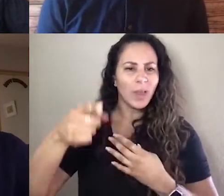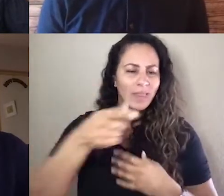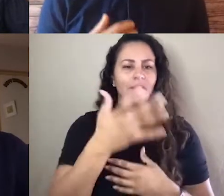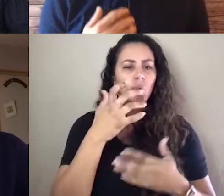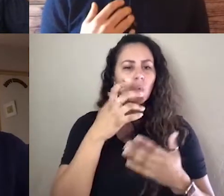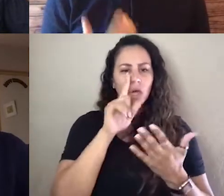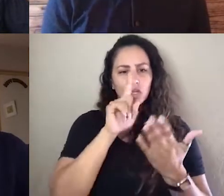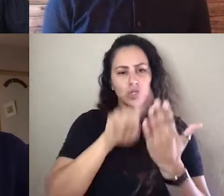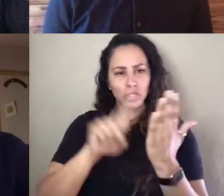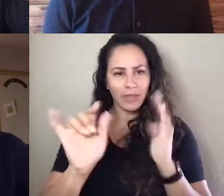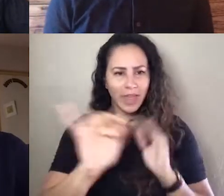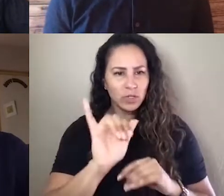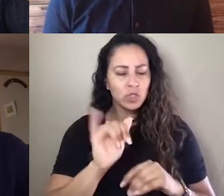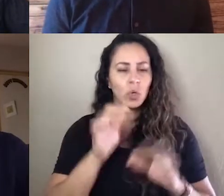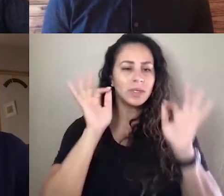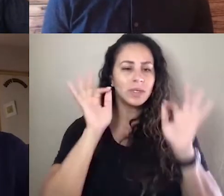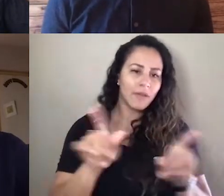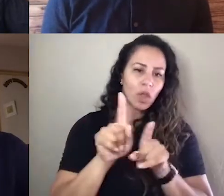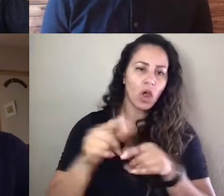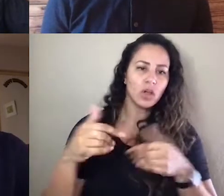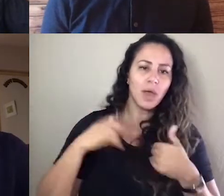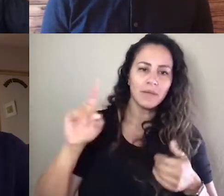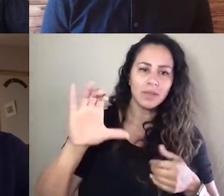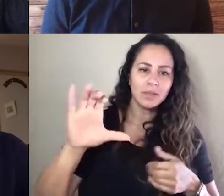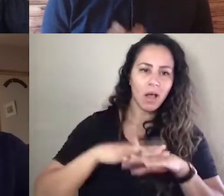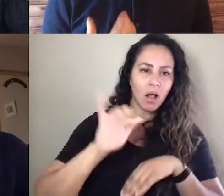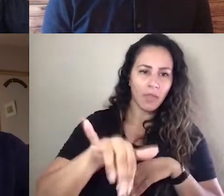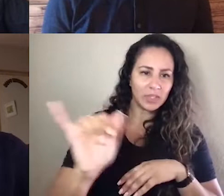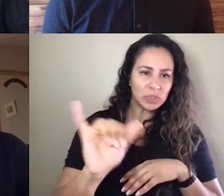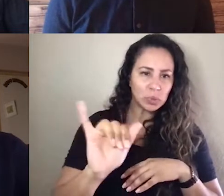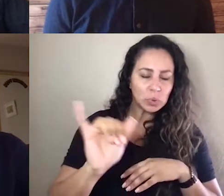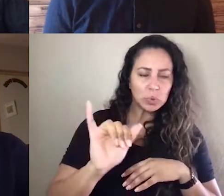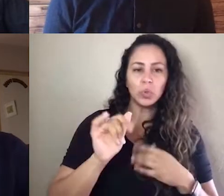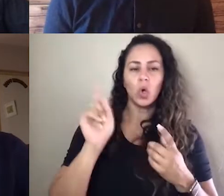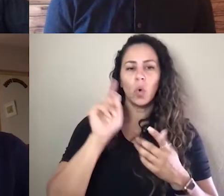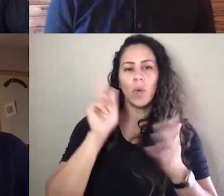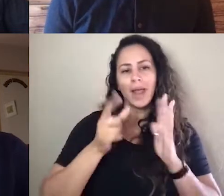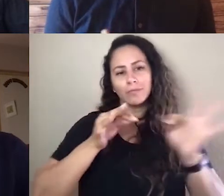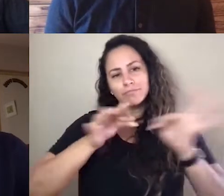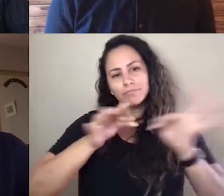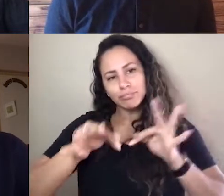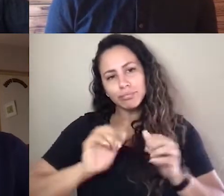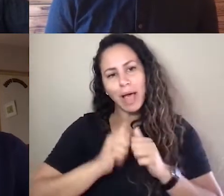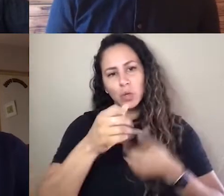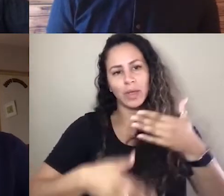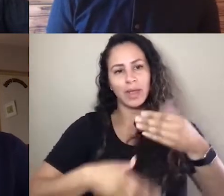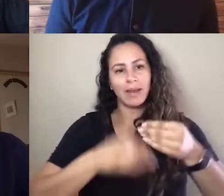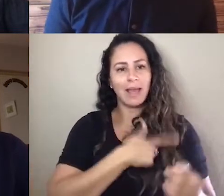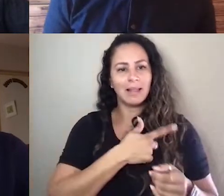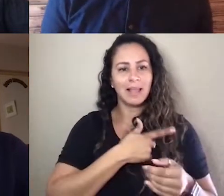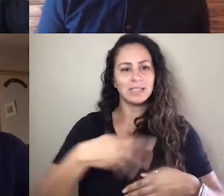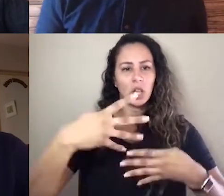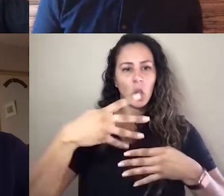LOADING ON THAT AND WE HAVE A DOC OF HOW TO LOAD LAZY